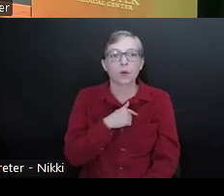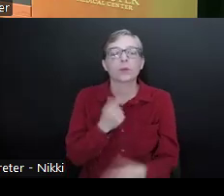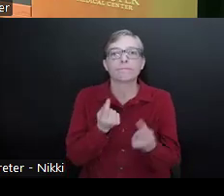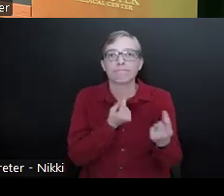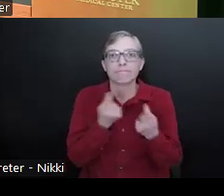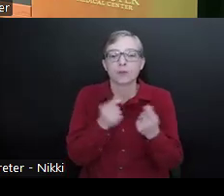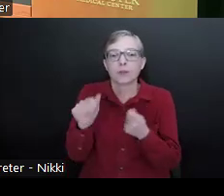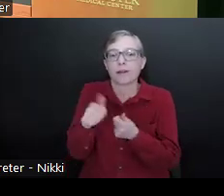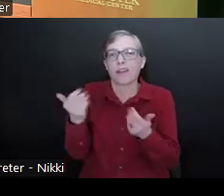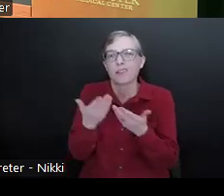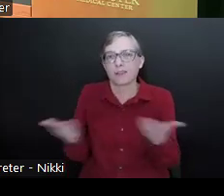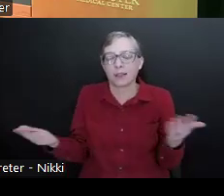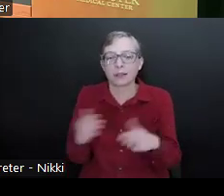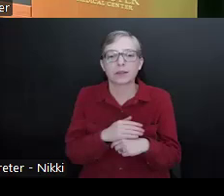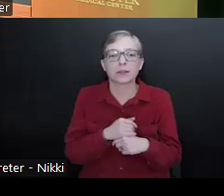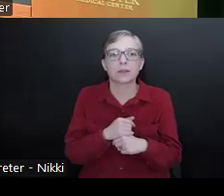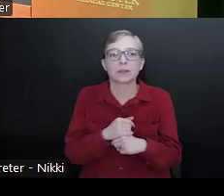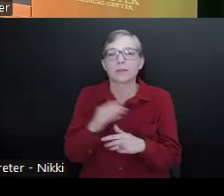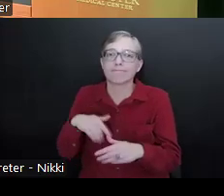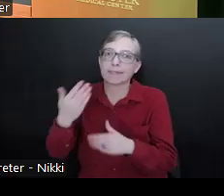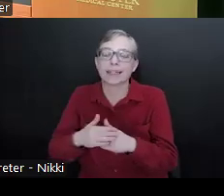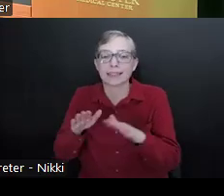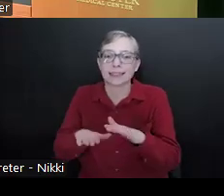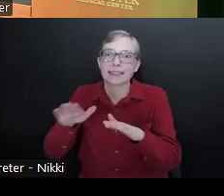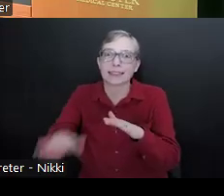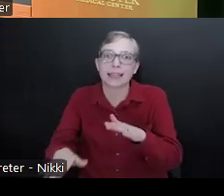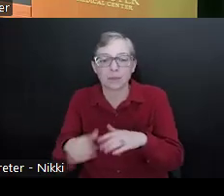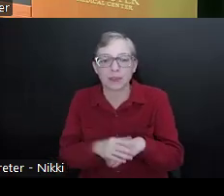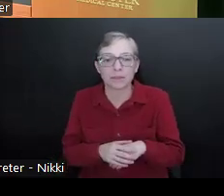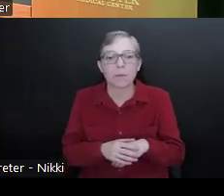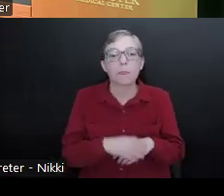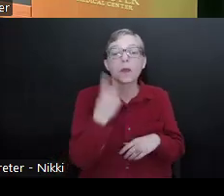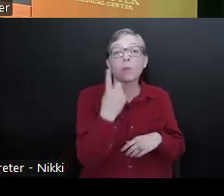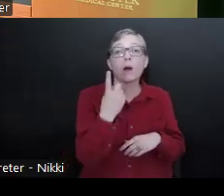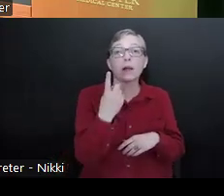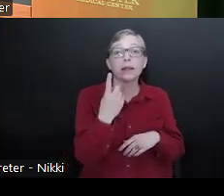these kind of messaging programs uh is one we have one called move with meaning so one of the things